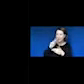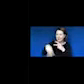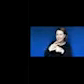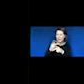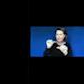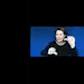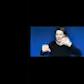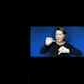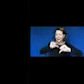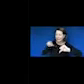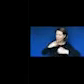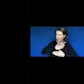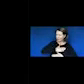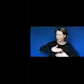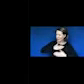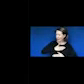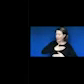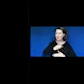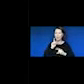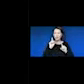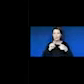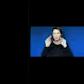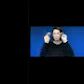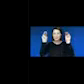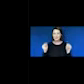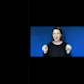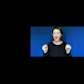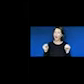activity allowed me to find out more about that.